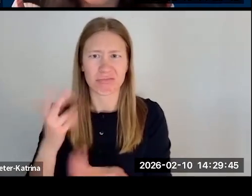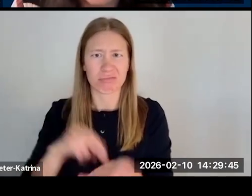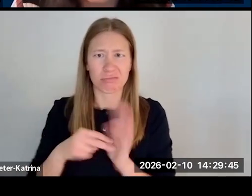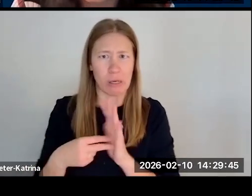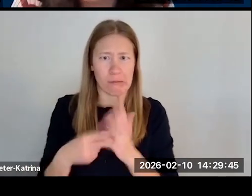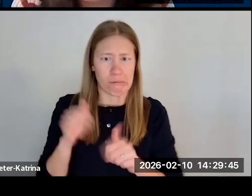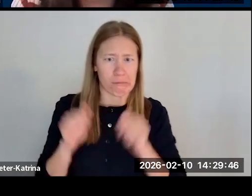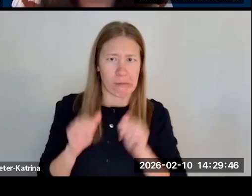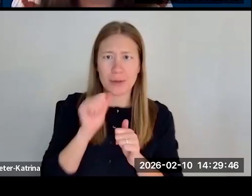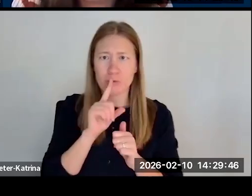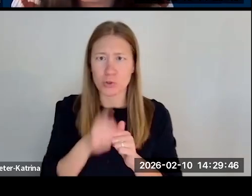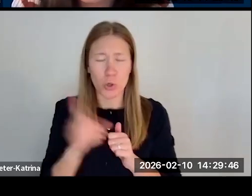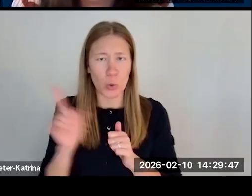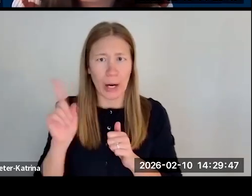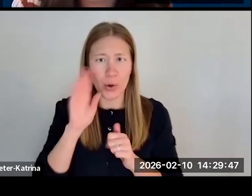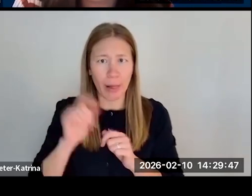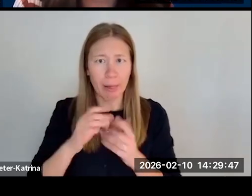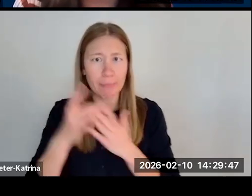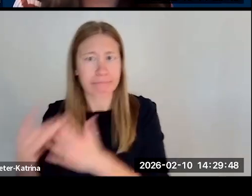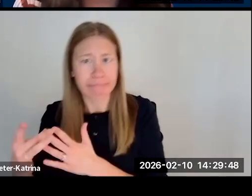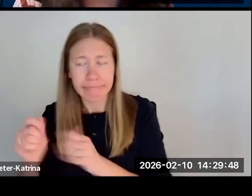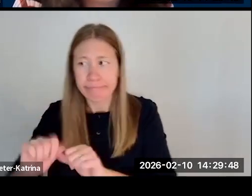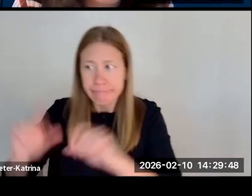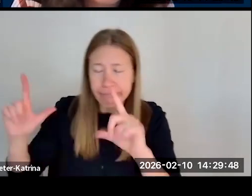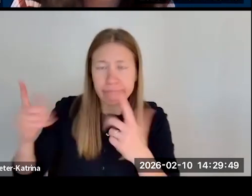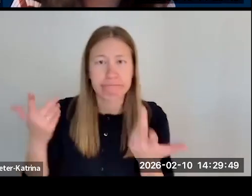I have no idea where the link will take me if I click on it.